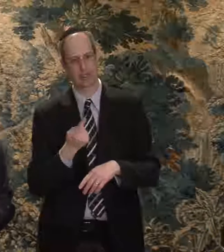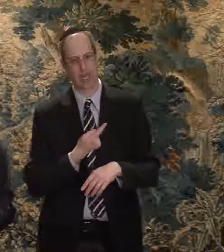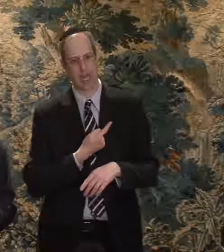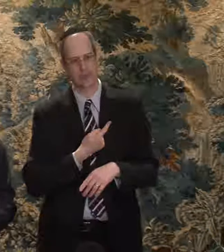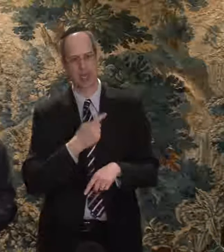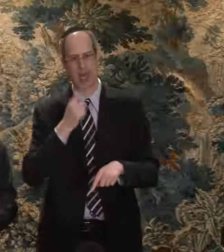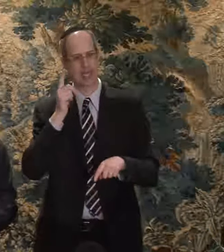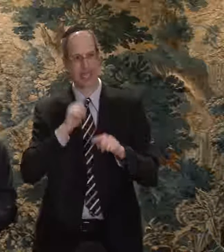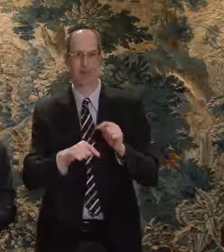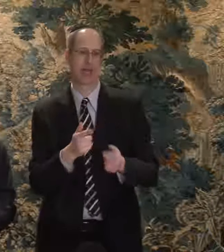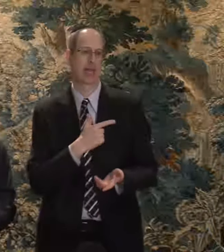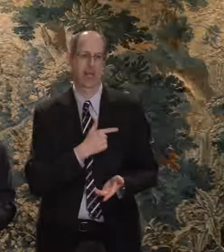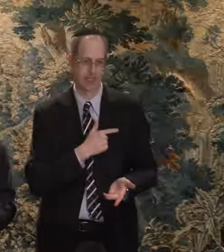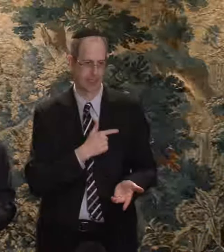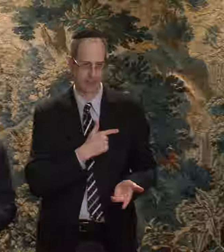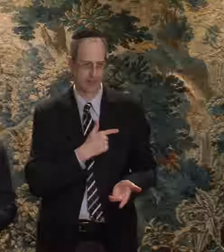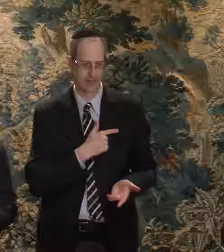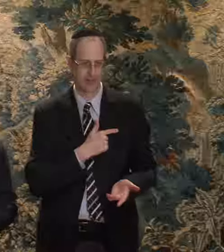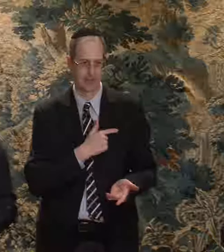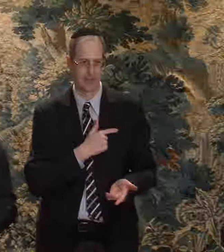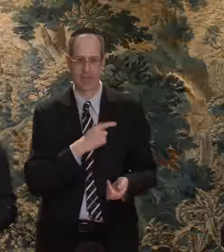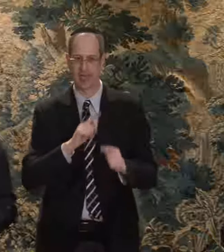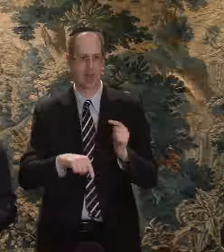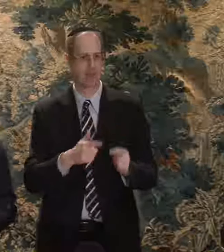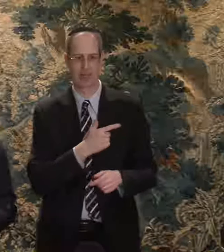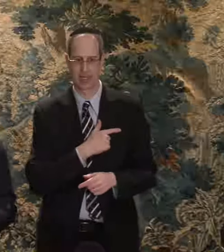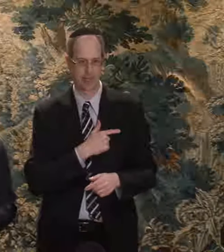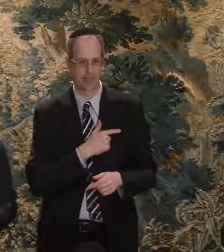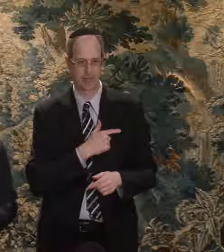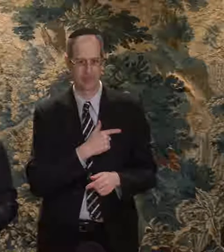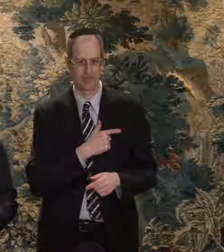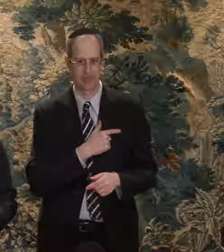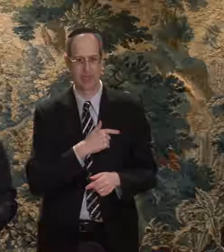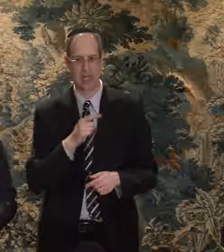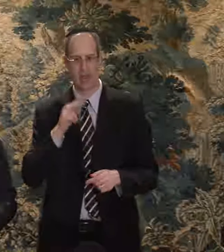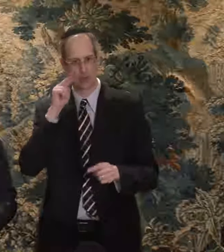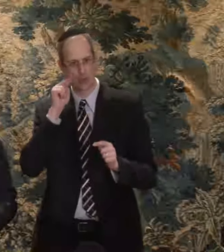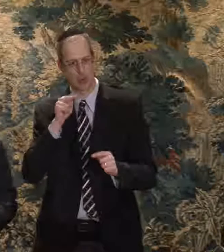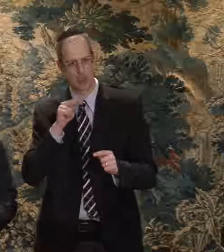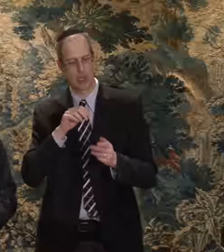can't be lazy we can't be lazy we have to look at our mindless we have